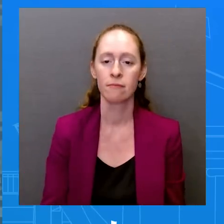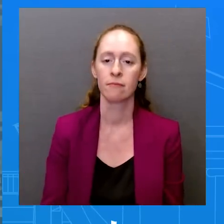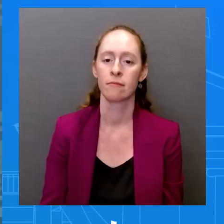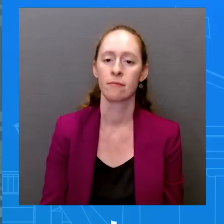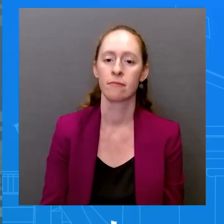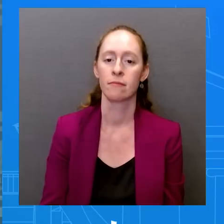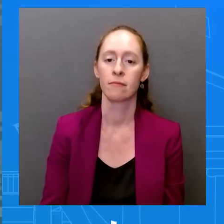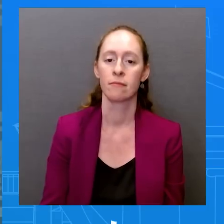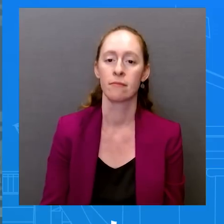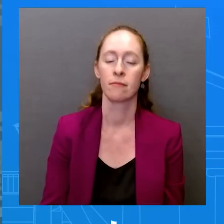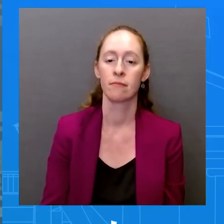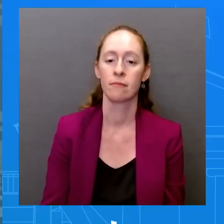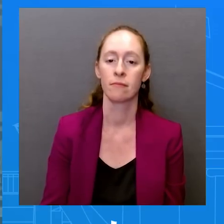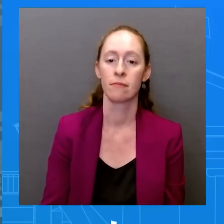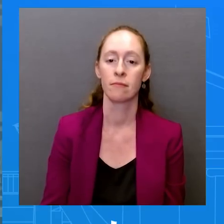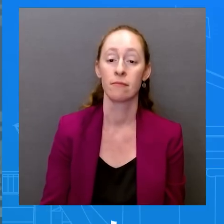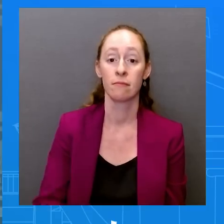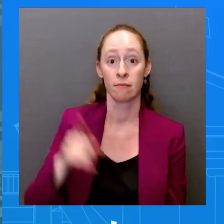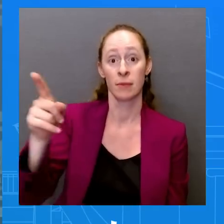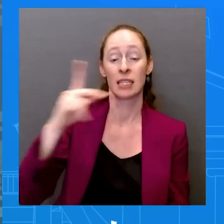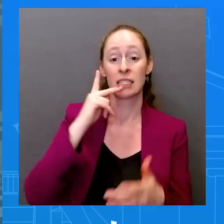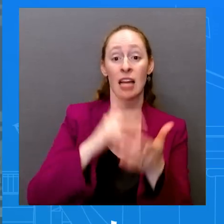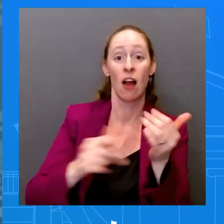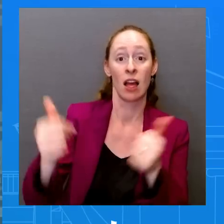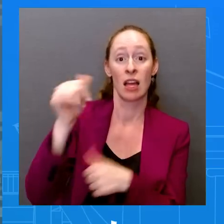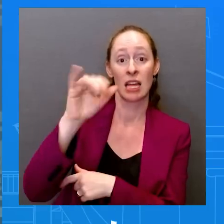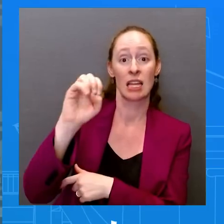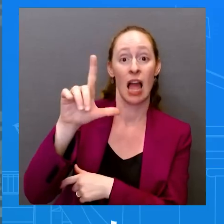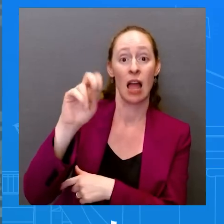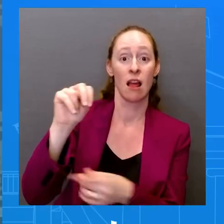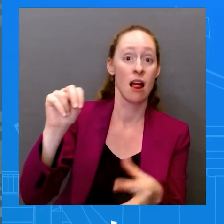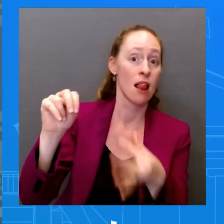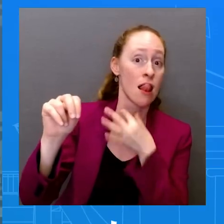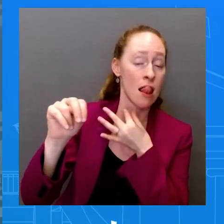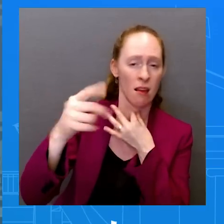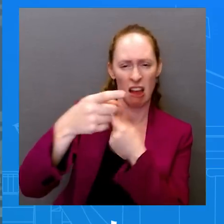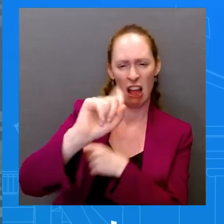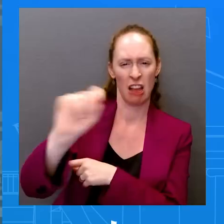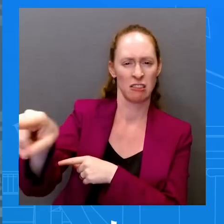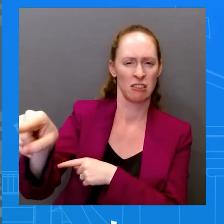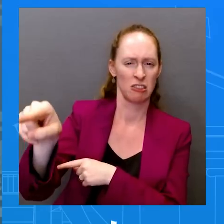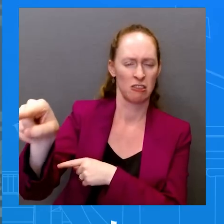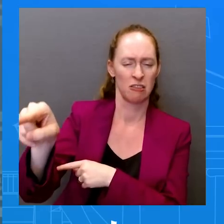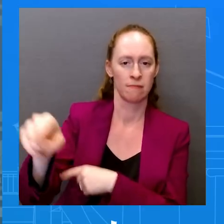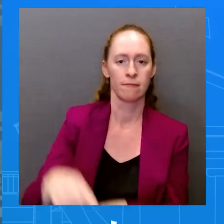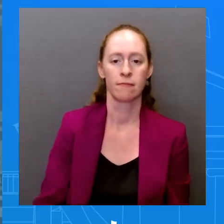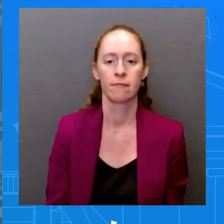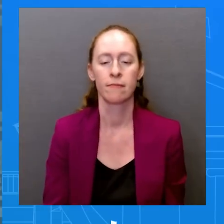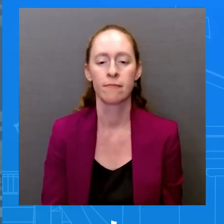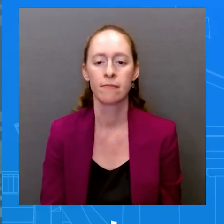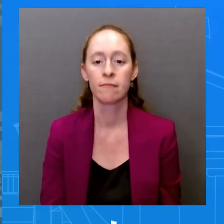the Detroit visit. President Biden's economic plan has fueled an electric vehicle manufacturing boom in America,